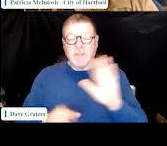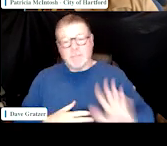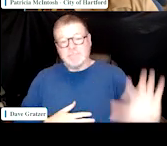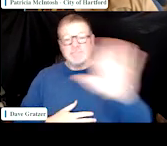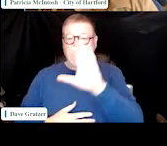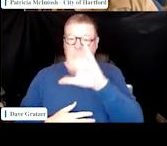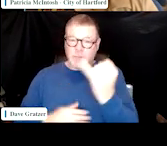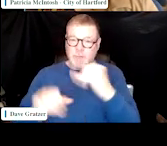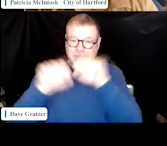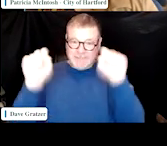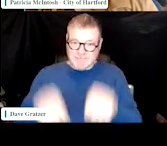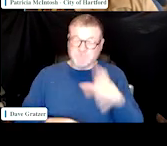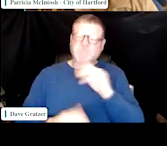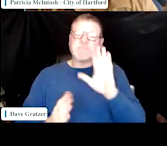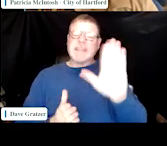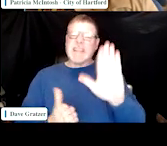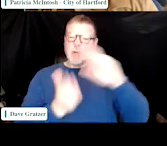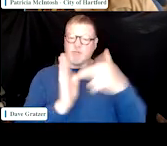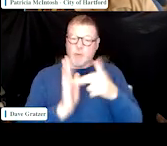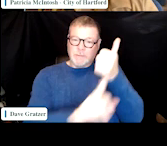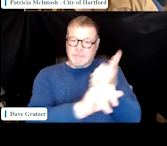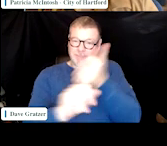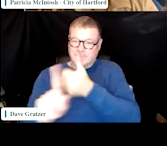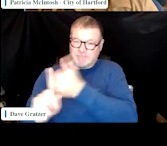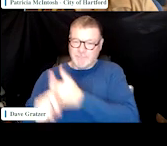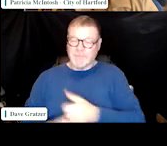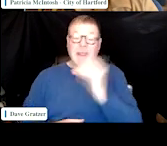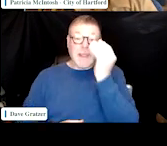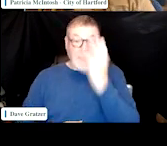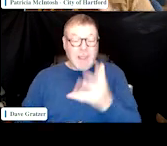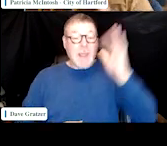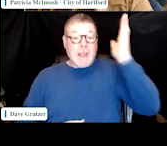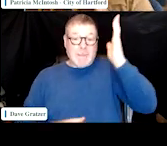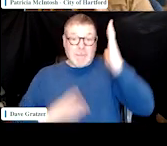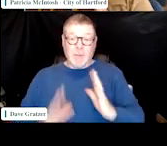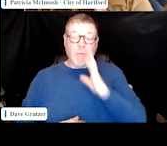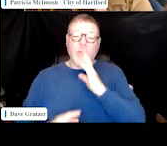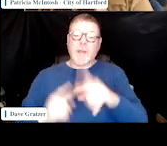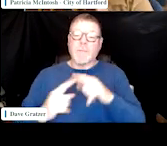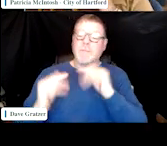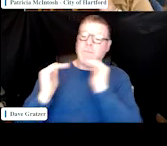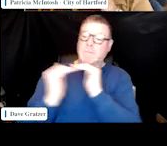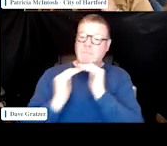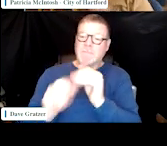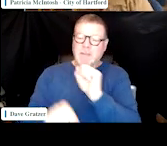and specifically their roles in crisis response. These speakers will highlight how peer support specialists are trained